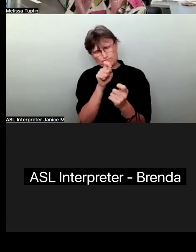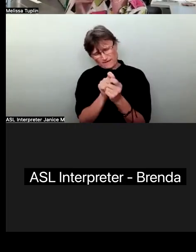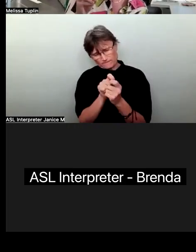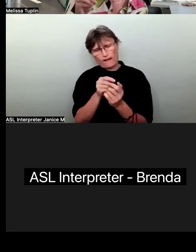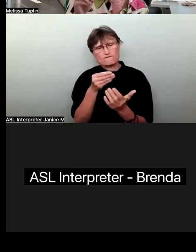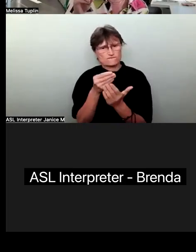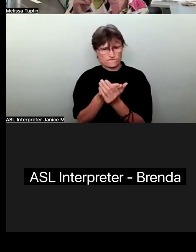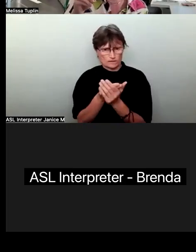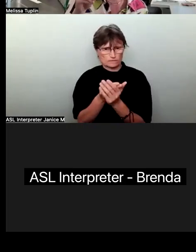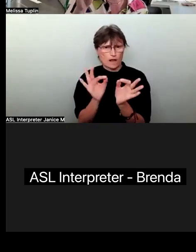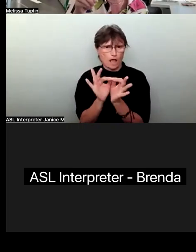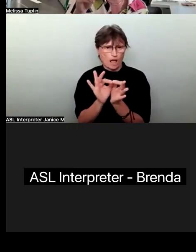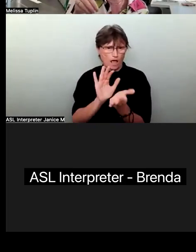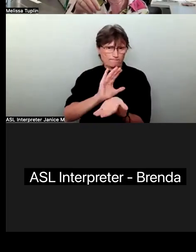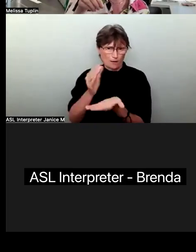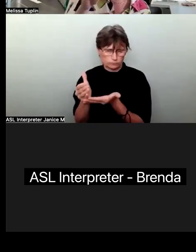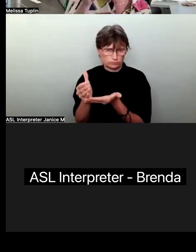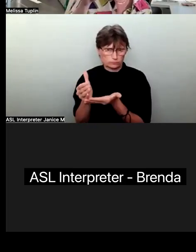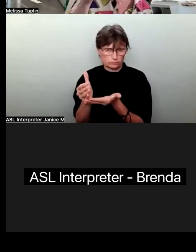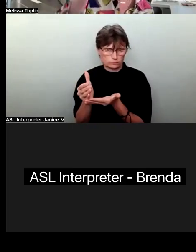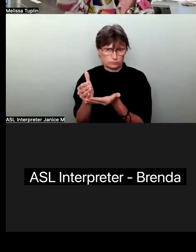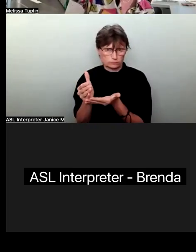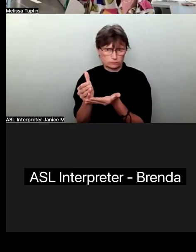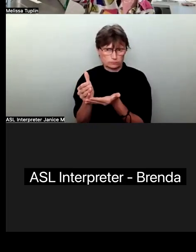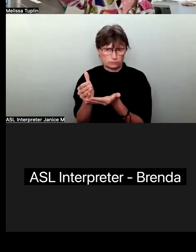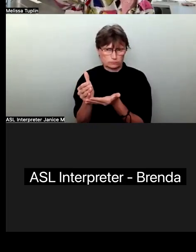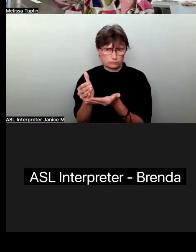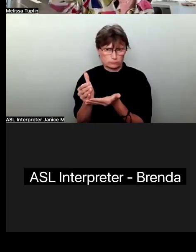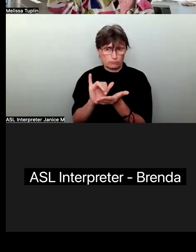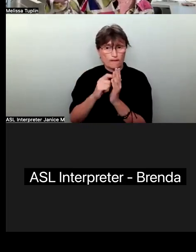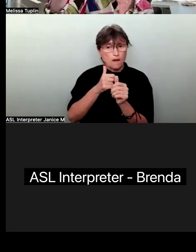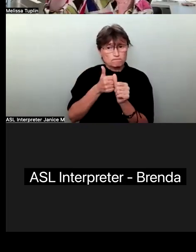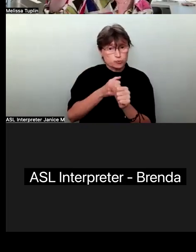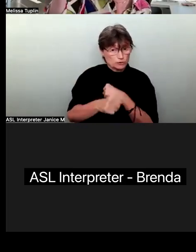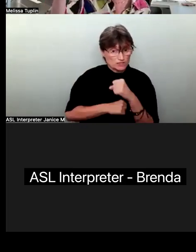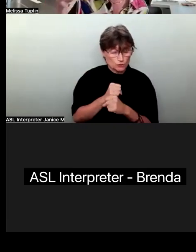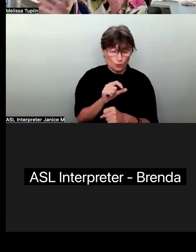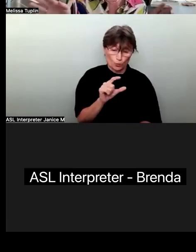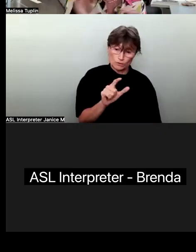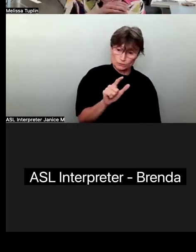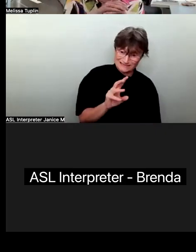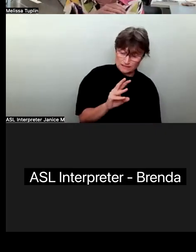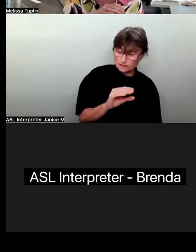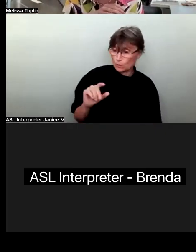this request should be for your annual grant in each of the years ’26 and ’27, not the total